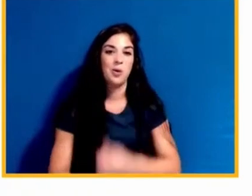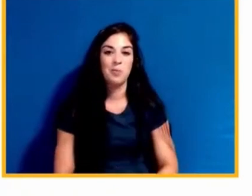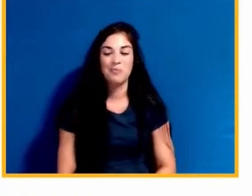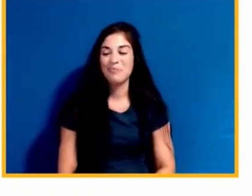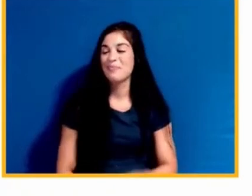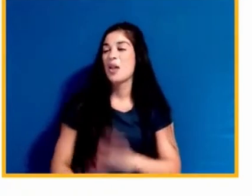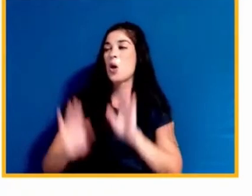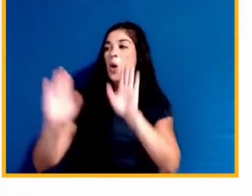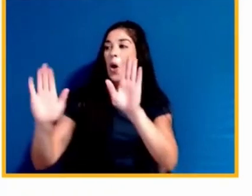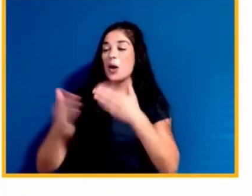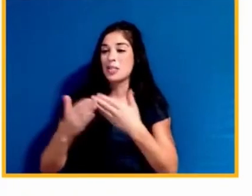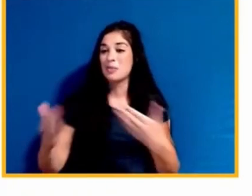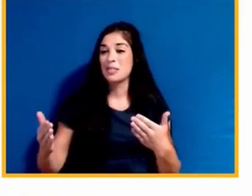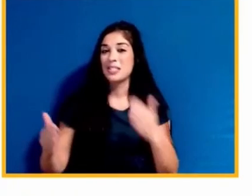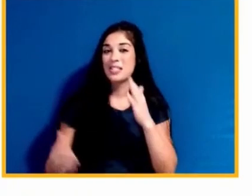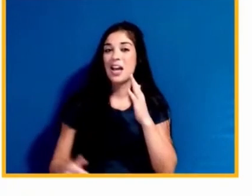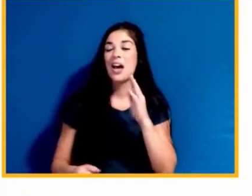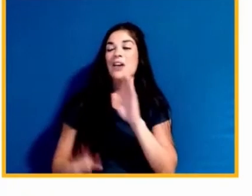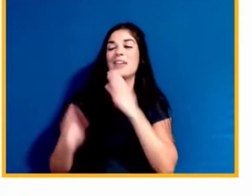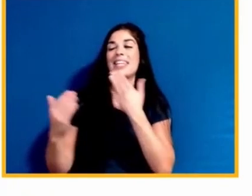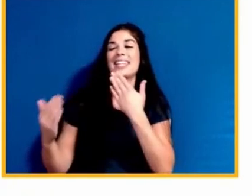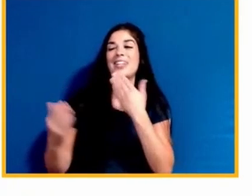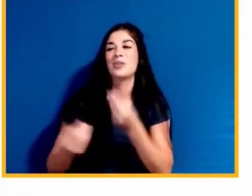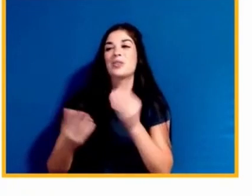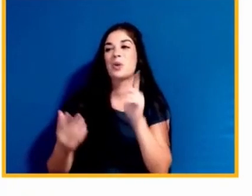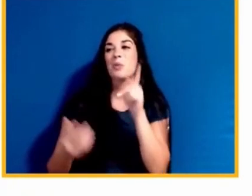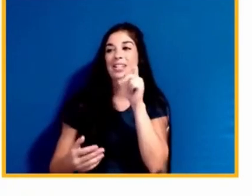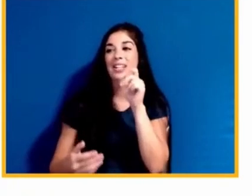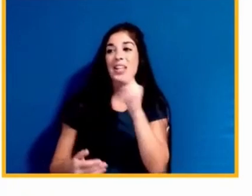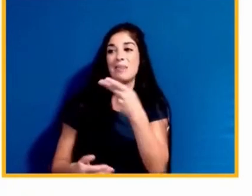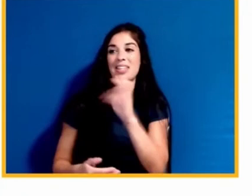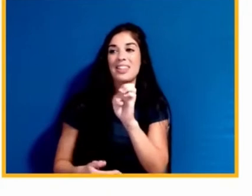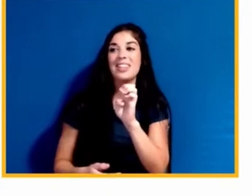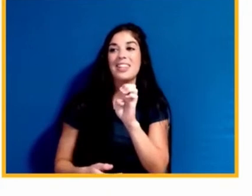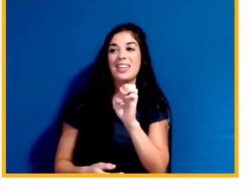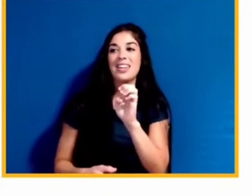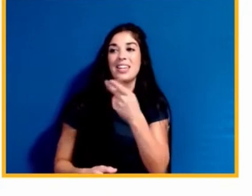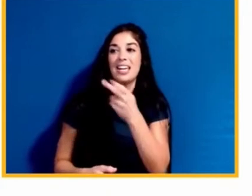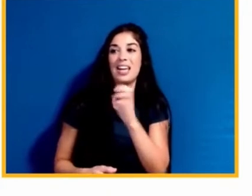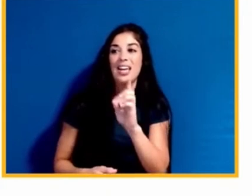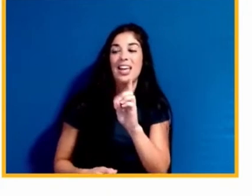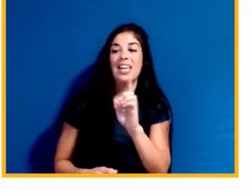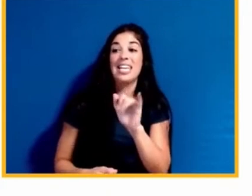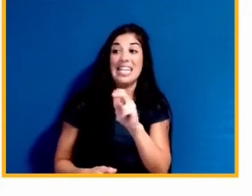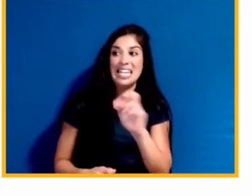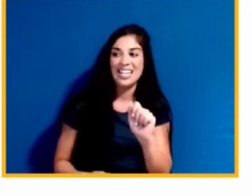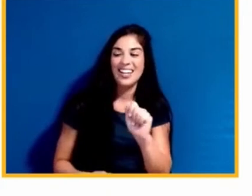[Zeke] Awesome stuff Lemon, and thank you so much once again for bringing that fresh summer vibe with that